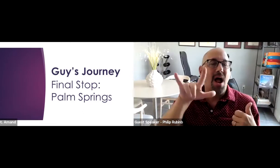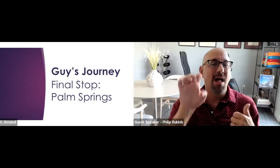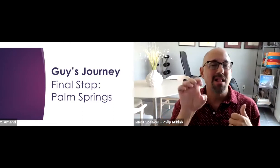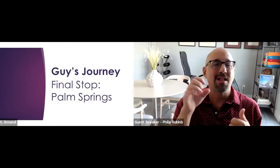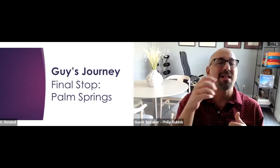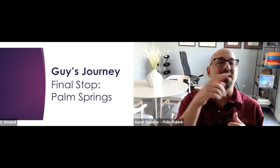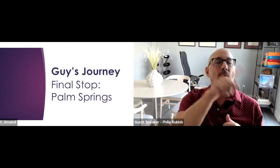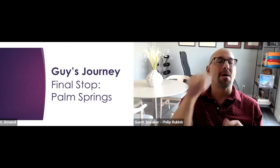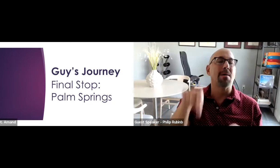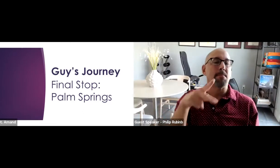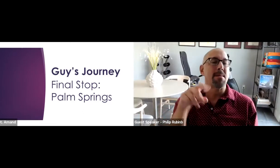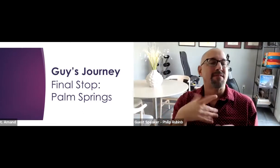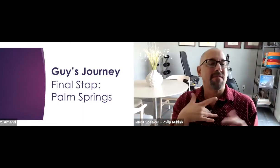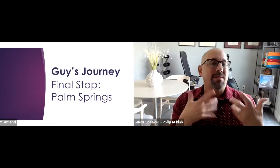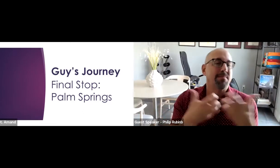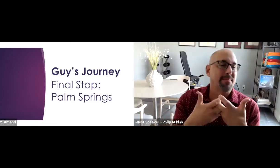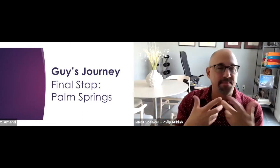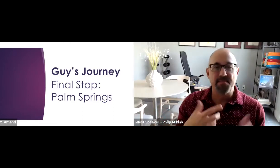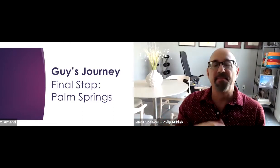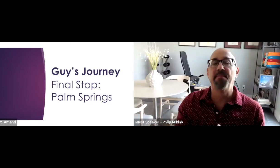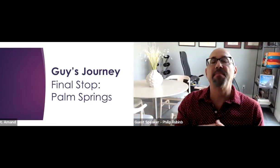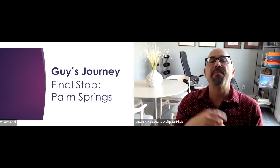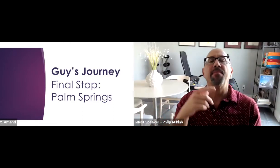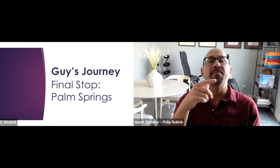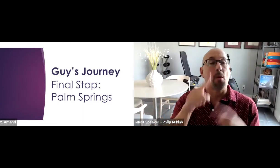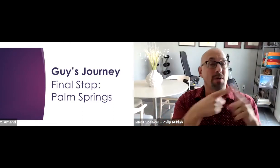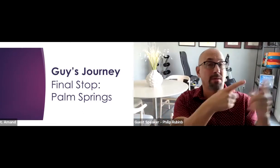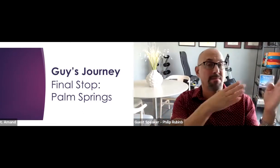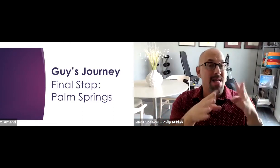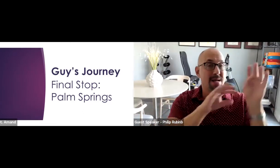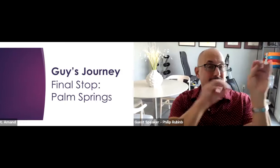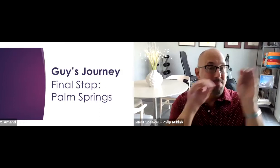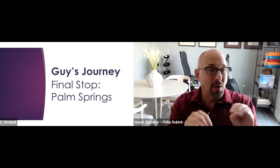and energetic people, you know, that are still working. It was a different lifestyle,